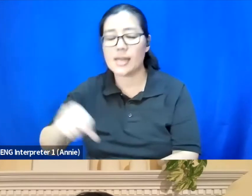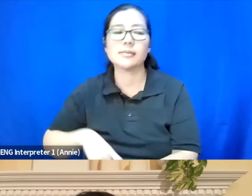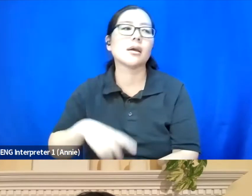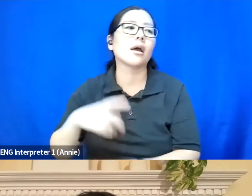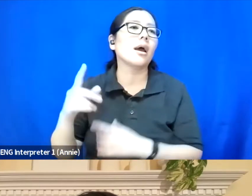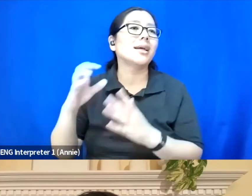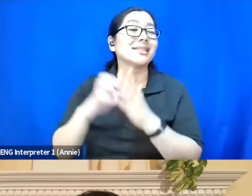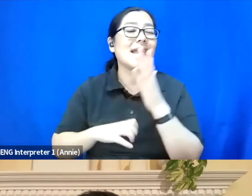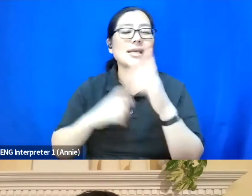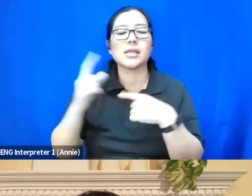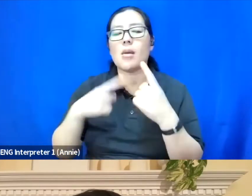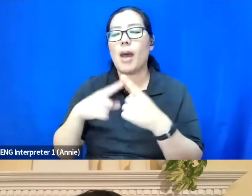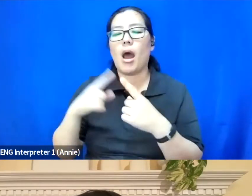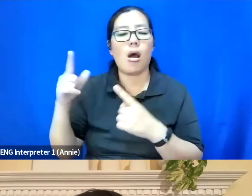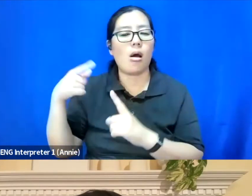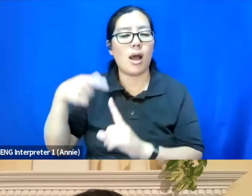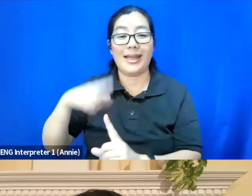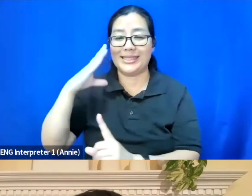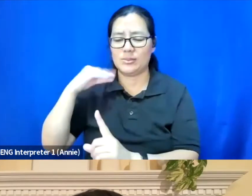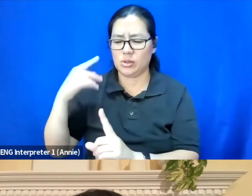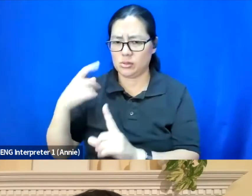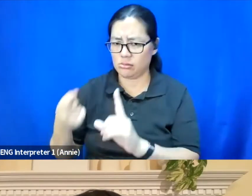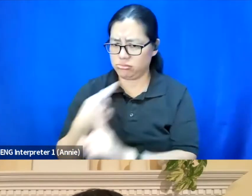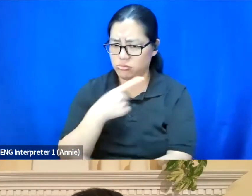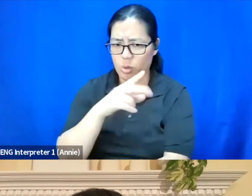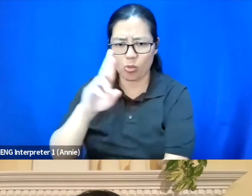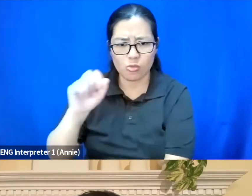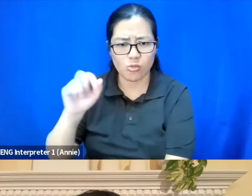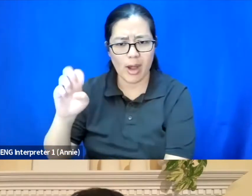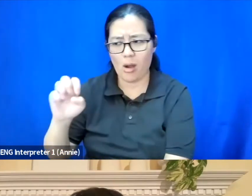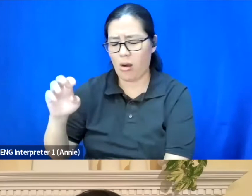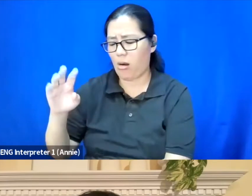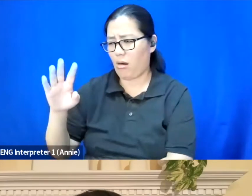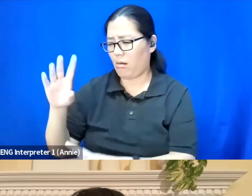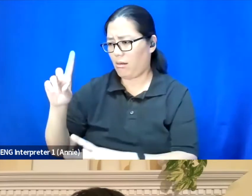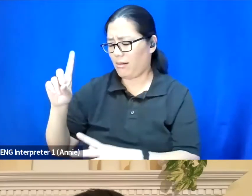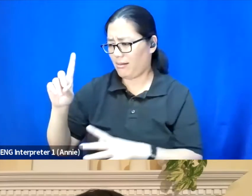But also I think that when you're really struggling,